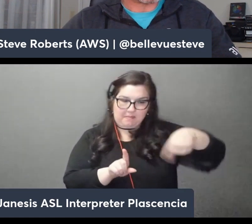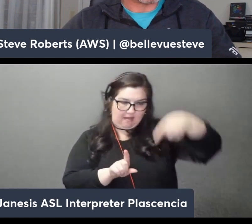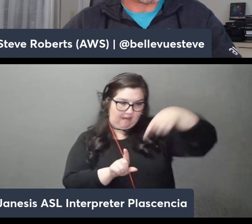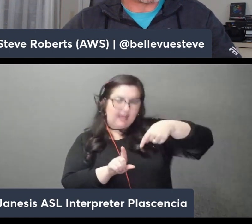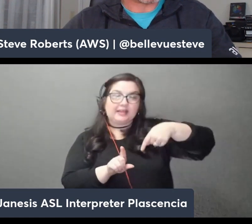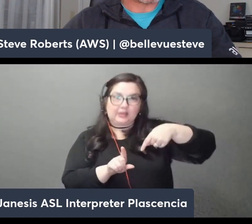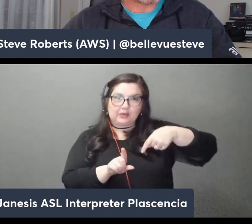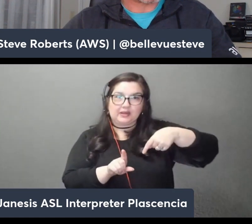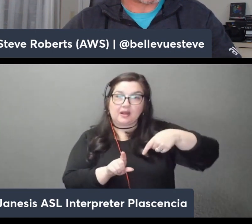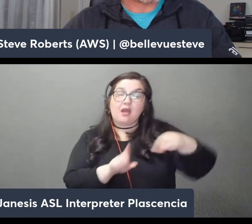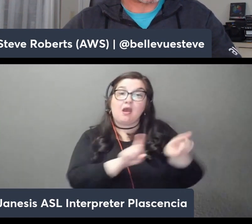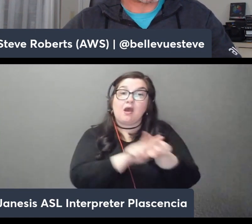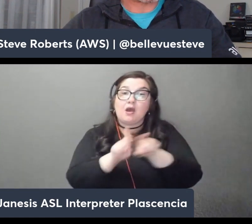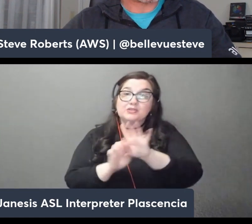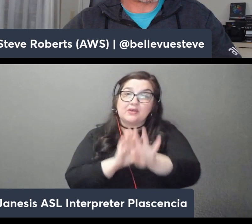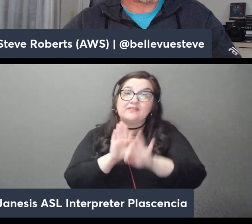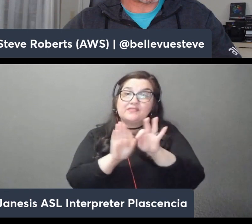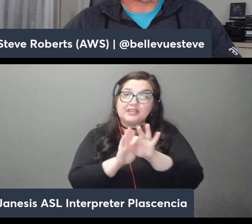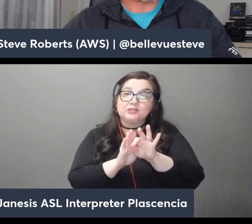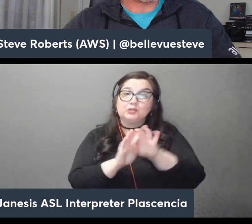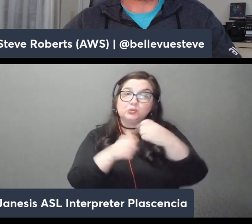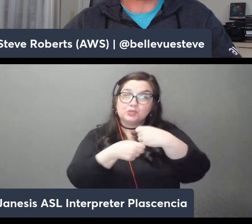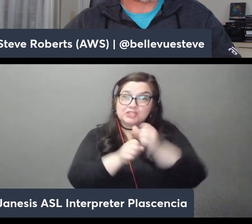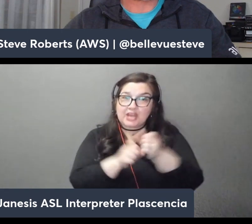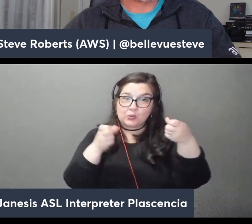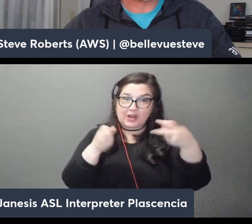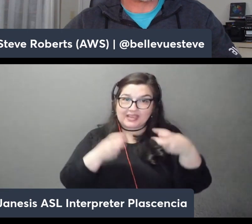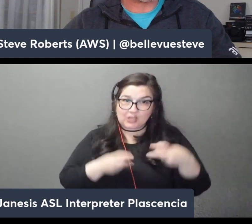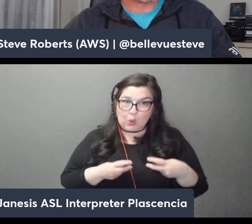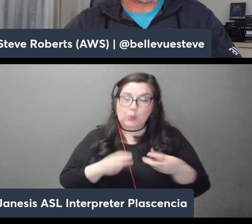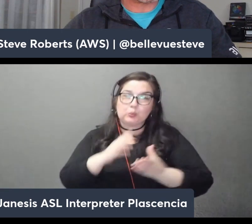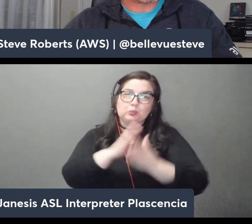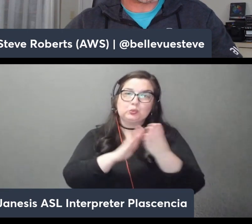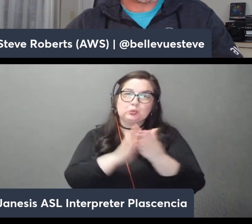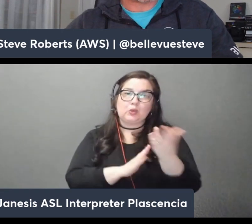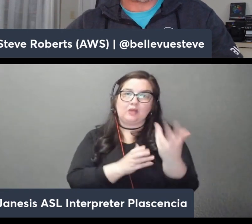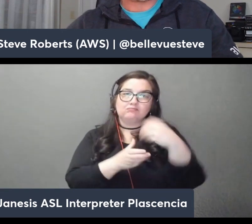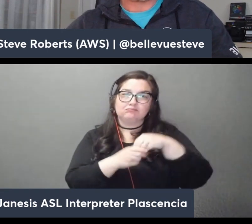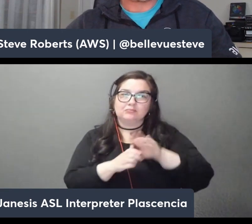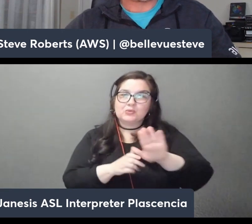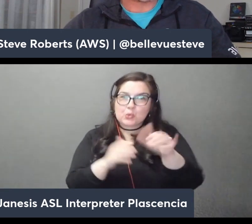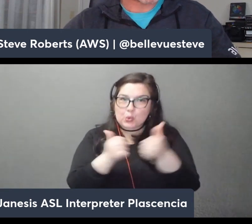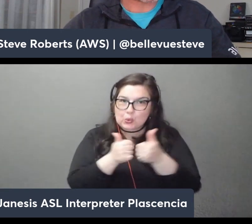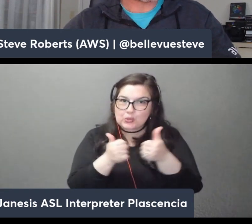to run that in your game so that that way, you don't have to, like, a lotta the low-level parts